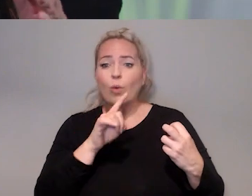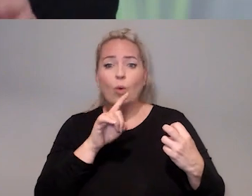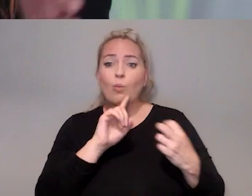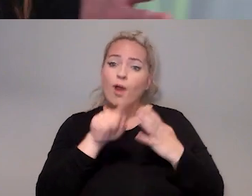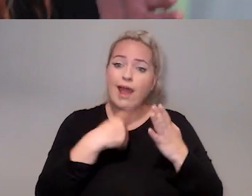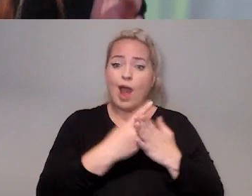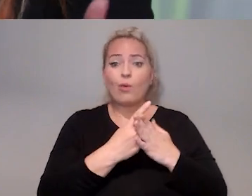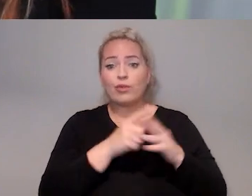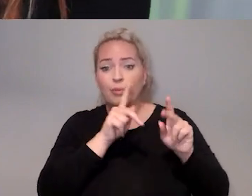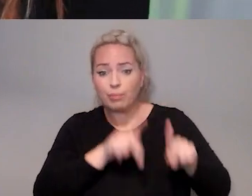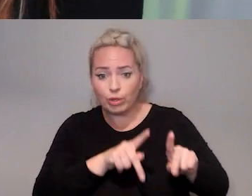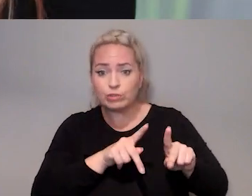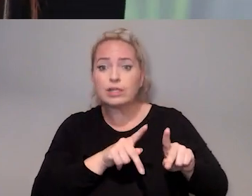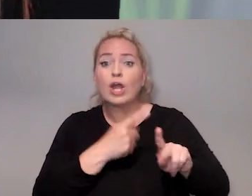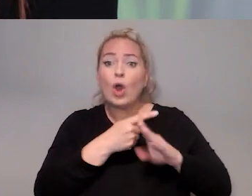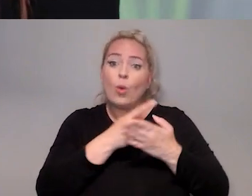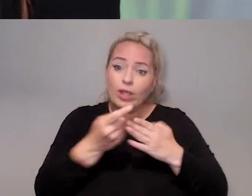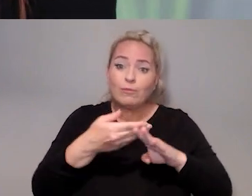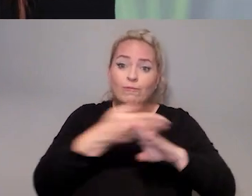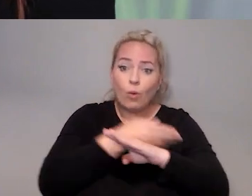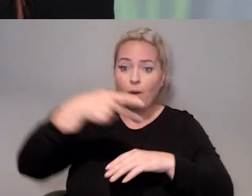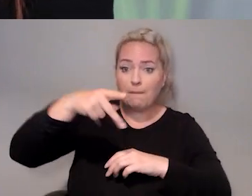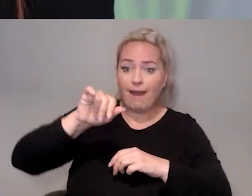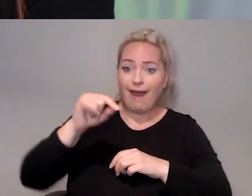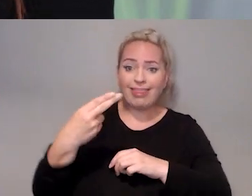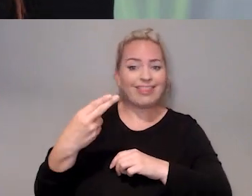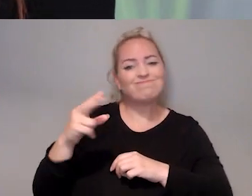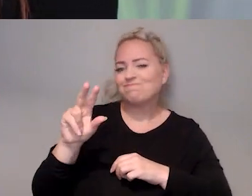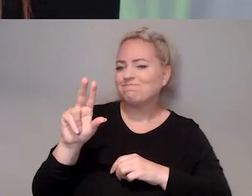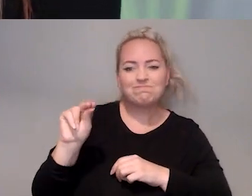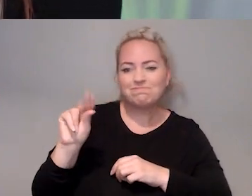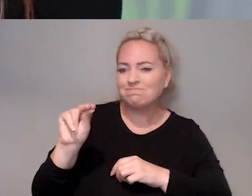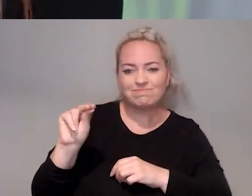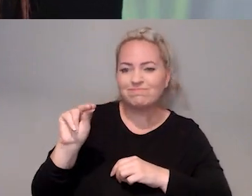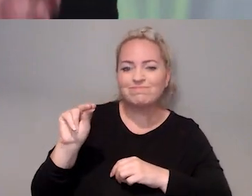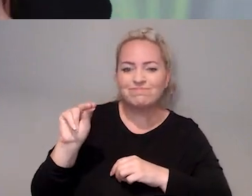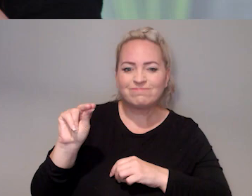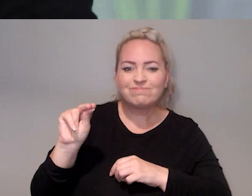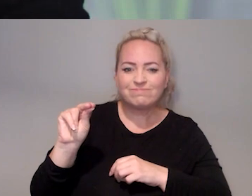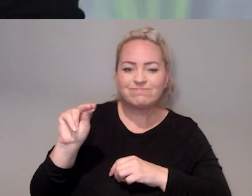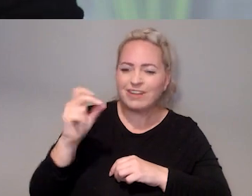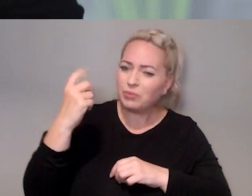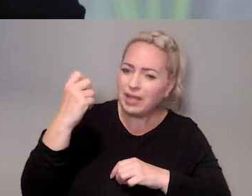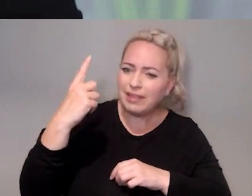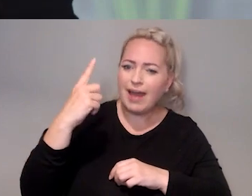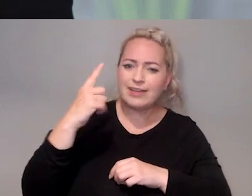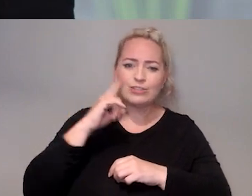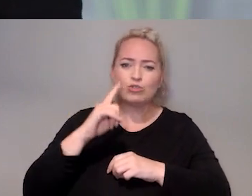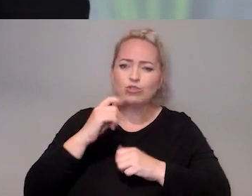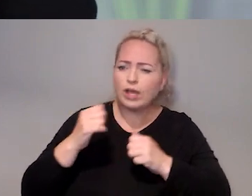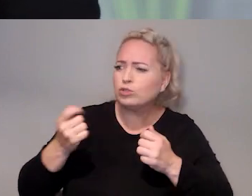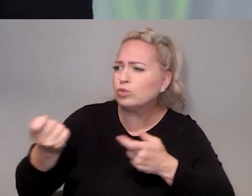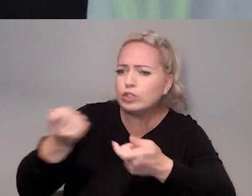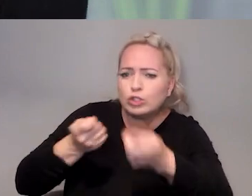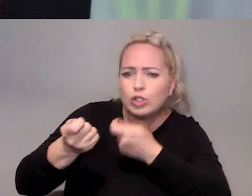an hour with somebody a week before they have a path and then bringing people to together to do